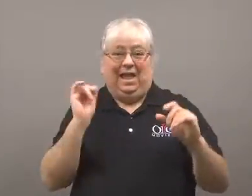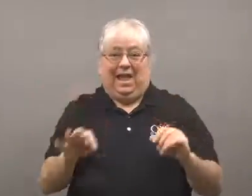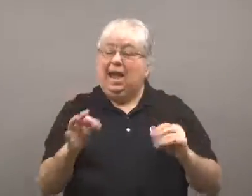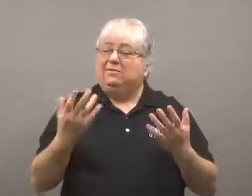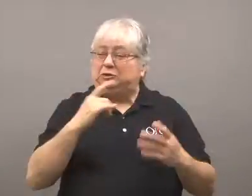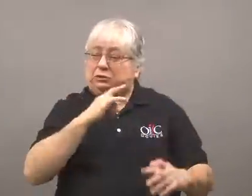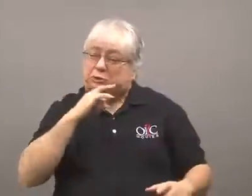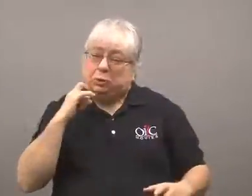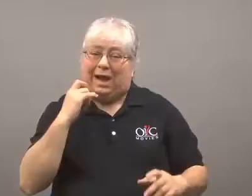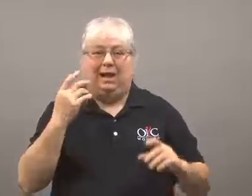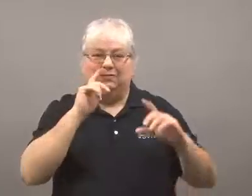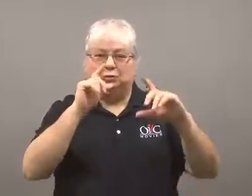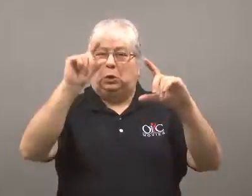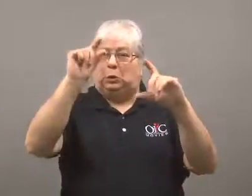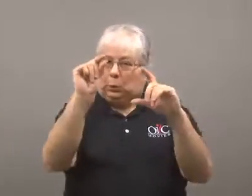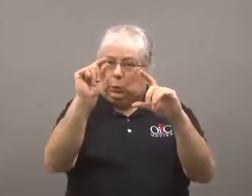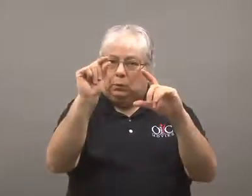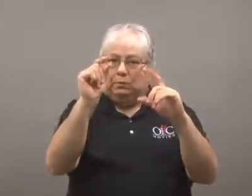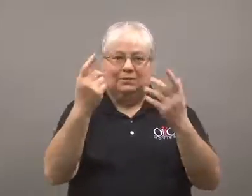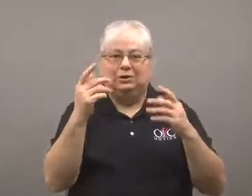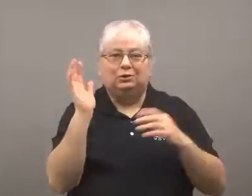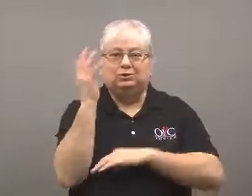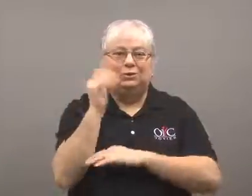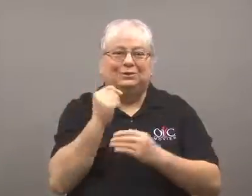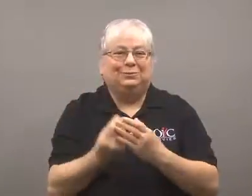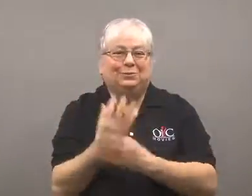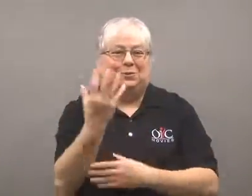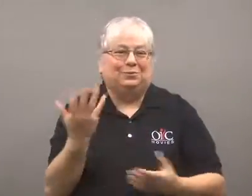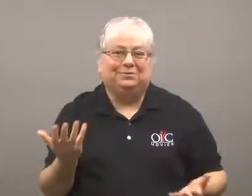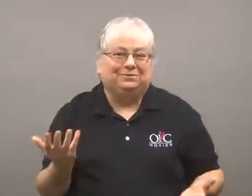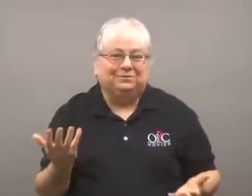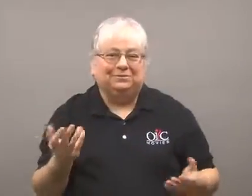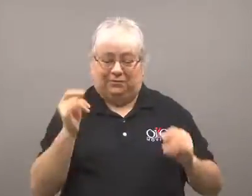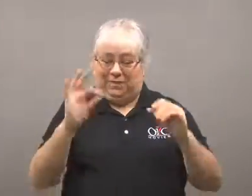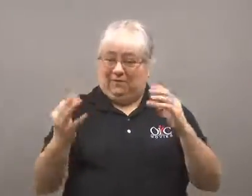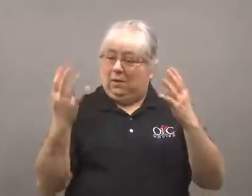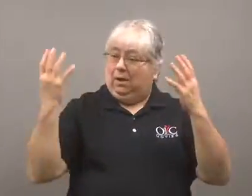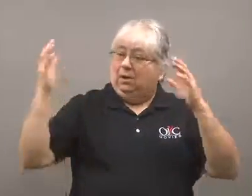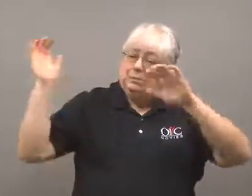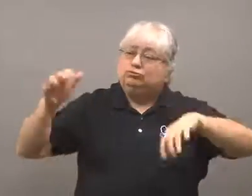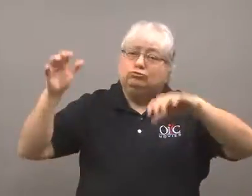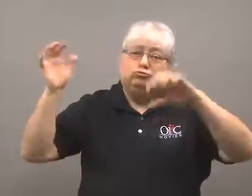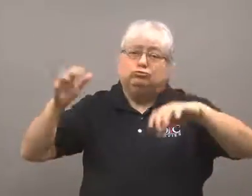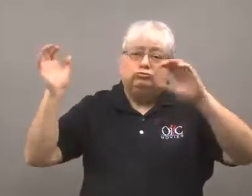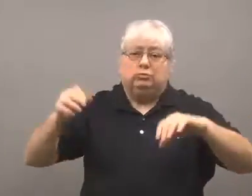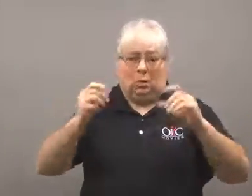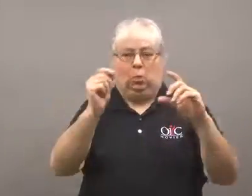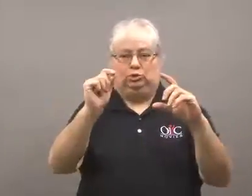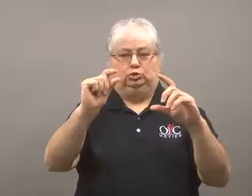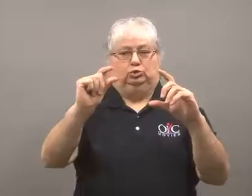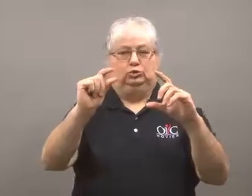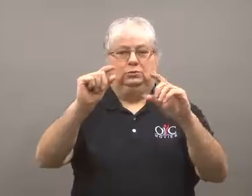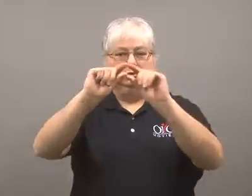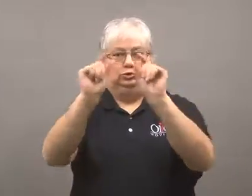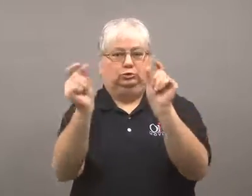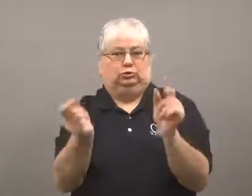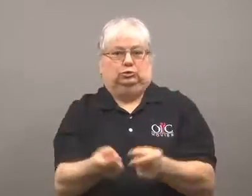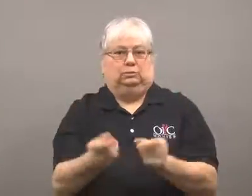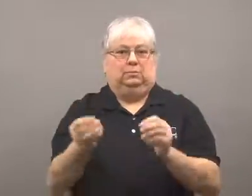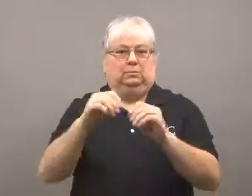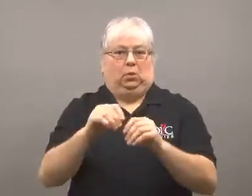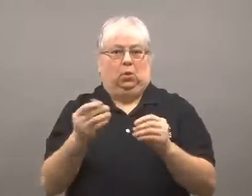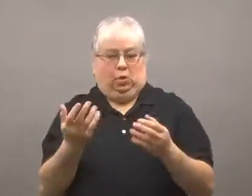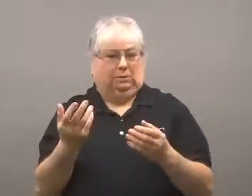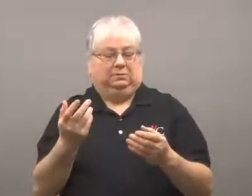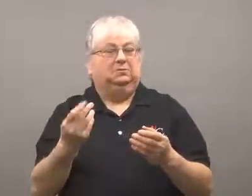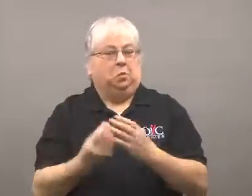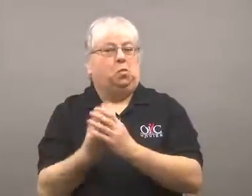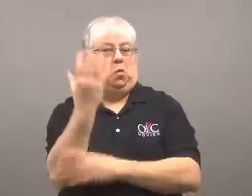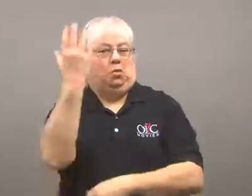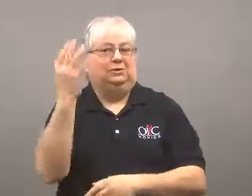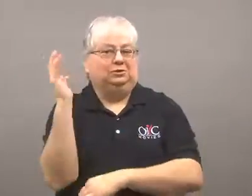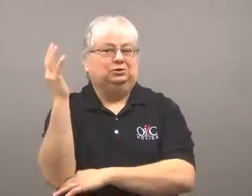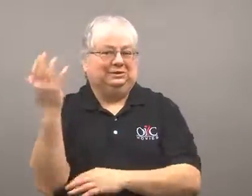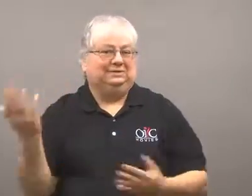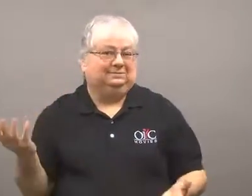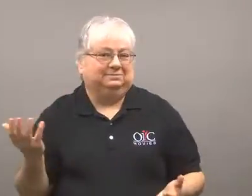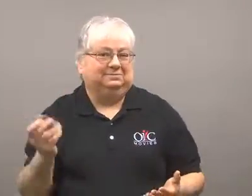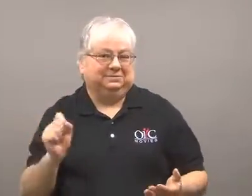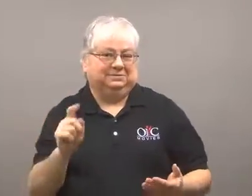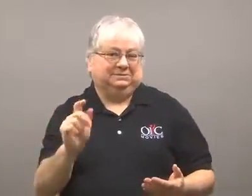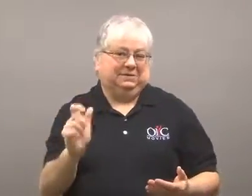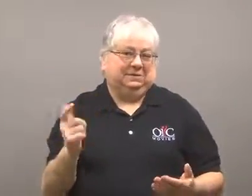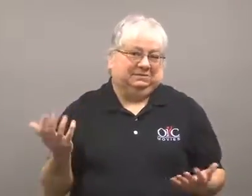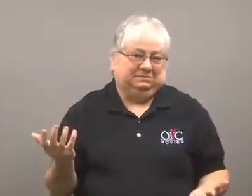A thin ring indicated a dry year when the tree didn't have much growth.